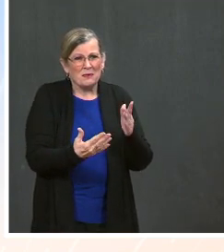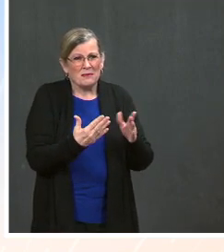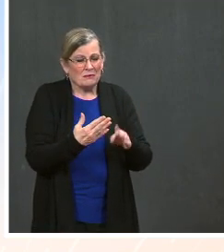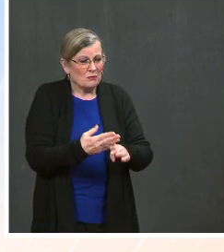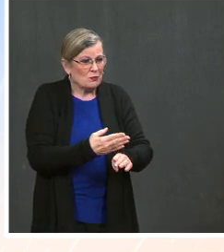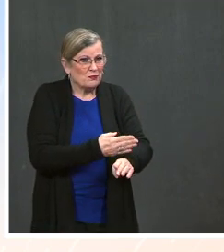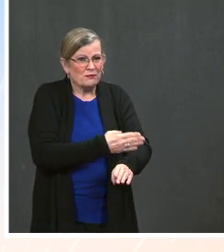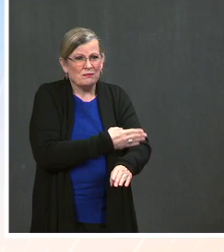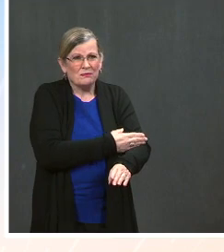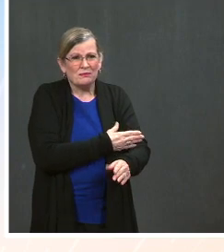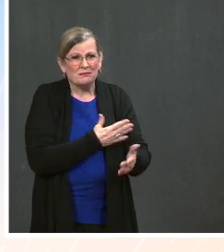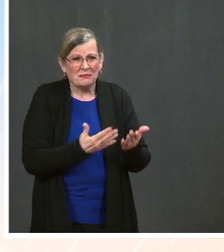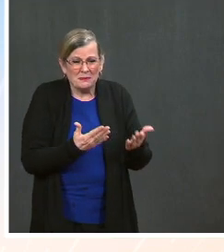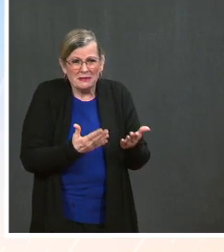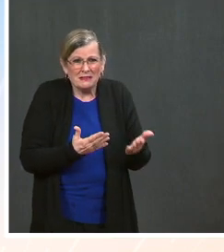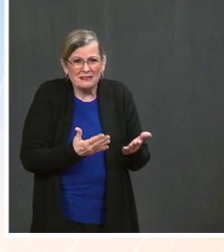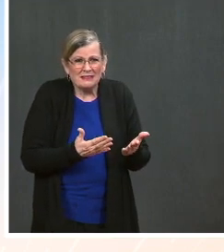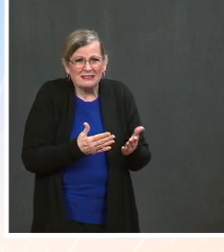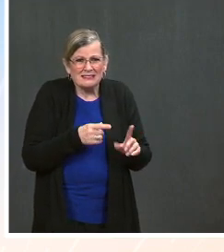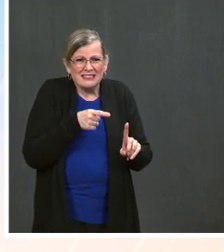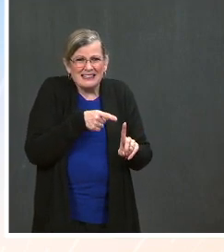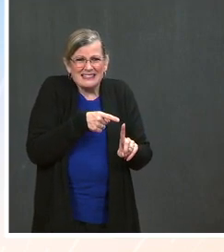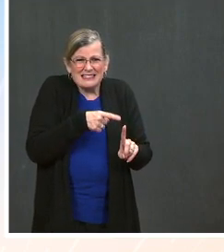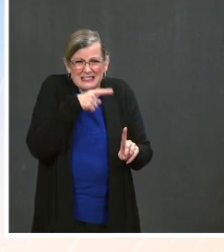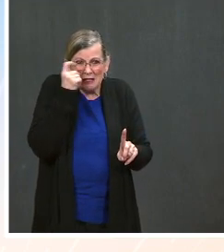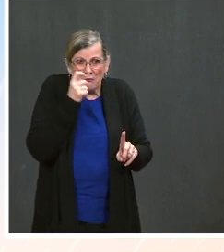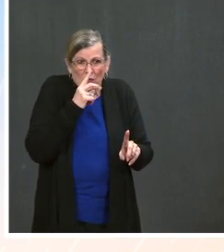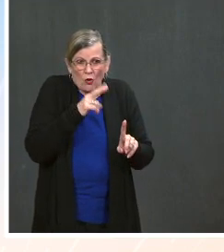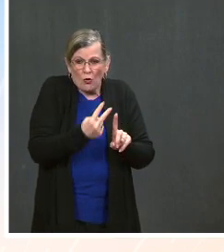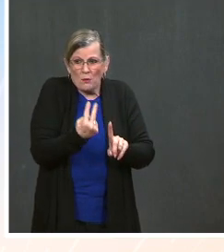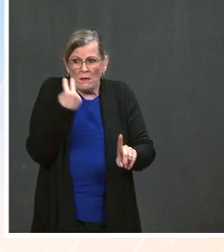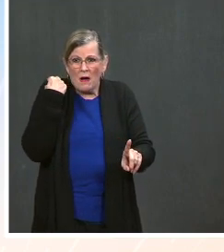you know, if you go back to a year ago, the virus was at its -- surging.